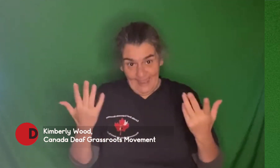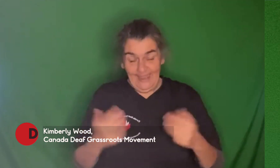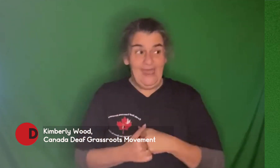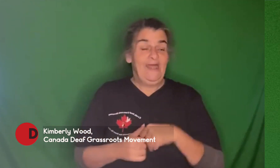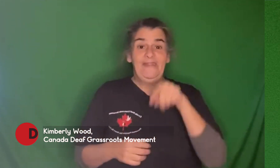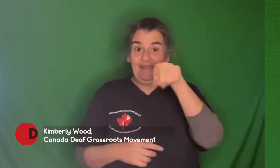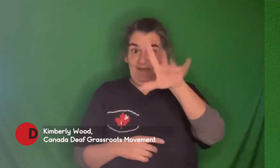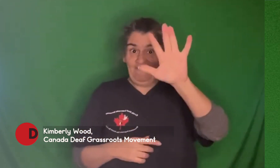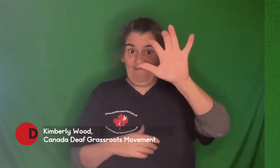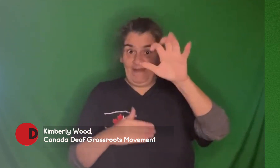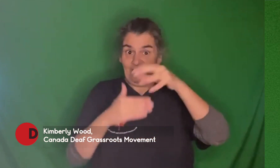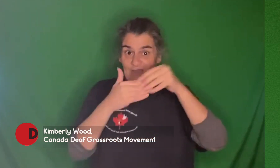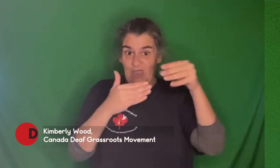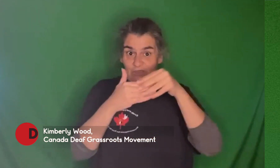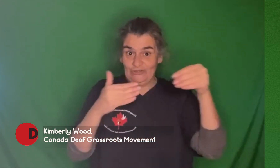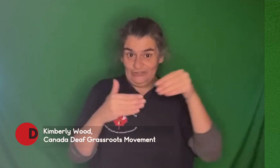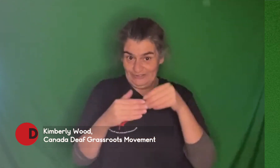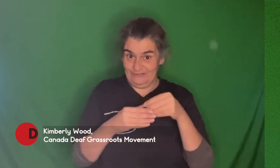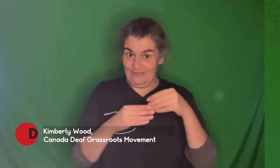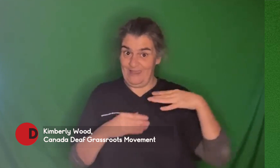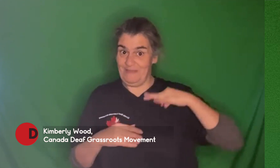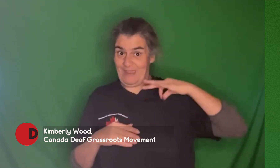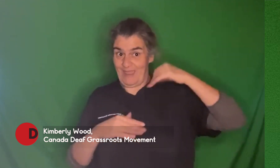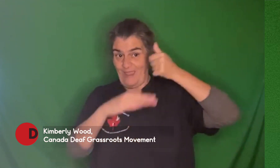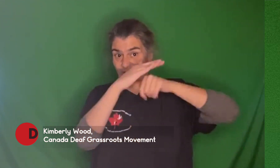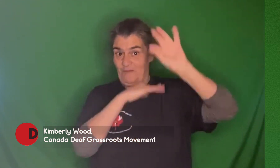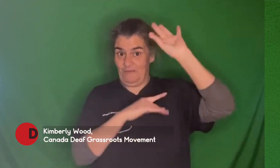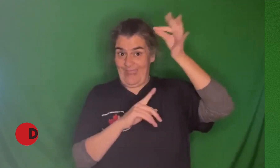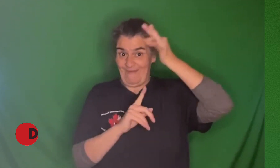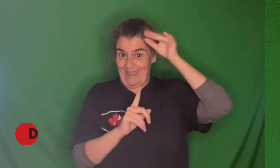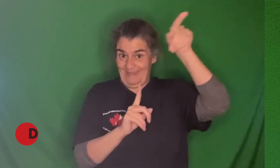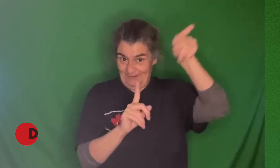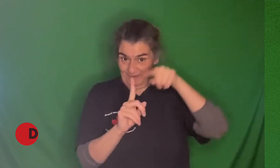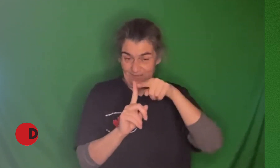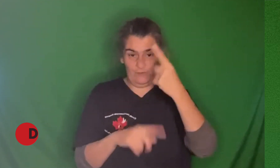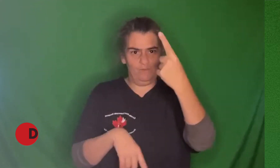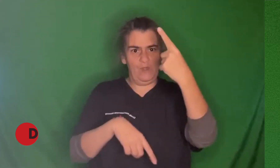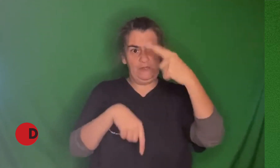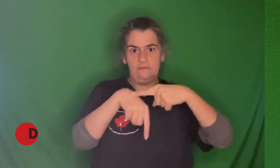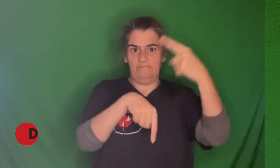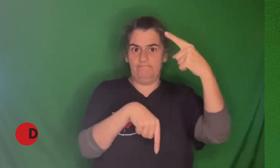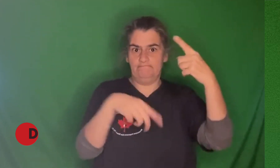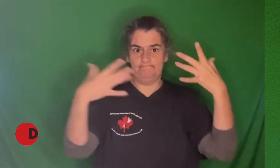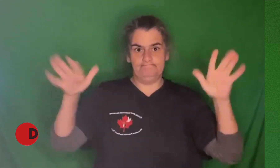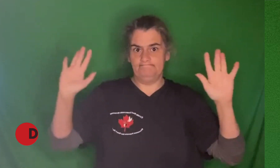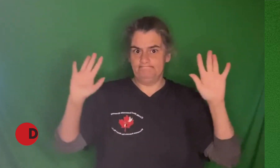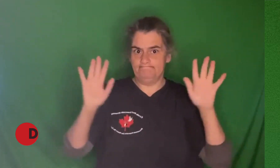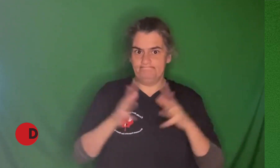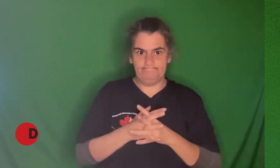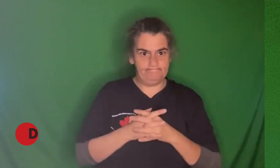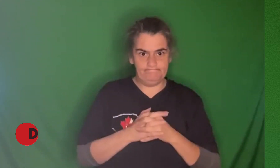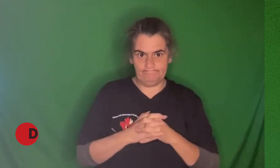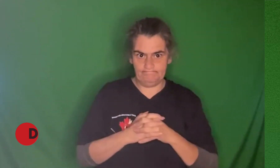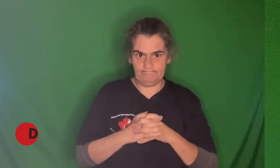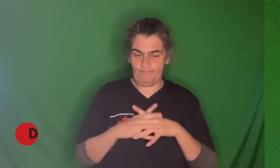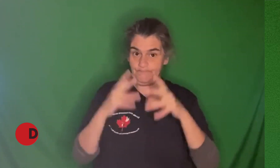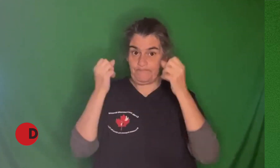The $500 from the government is available one-time only.